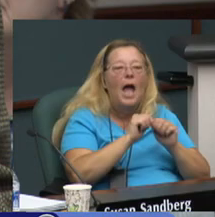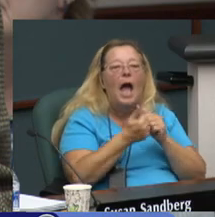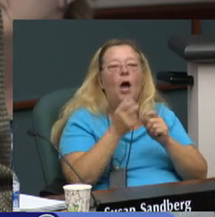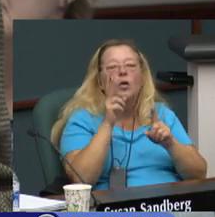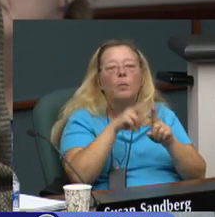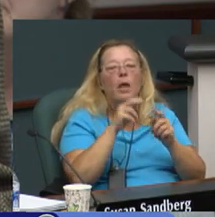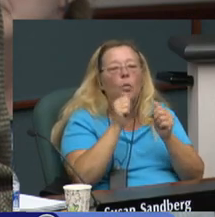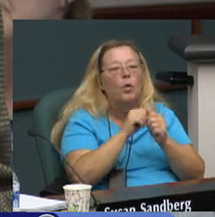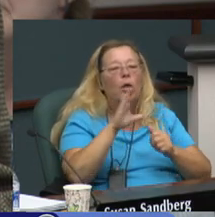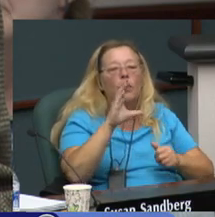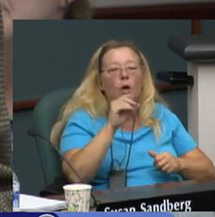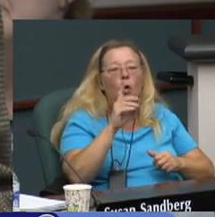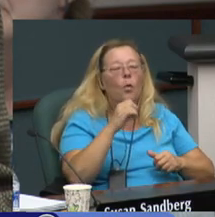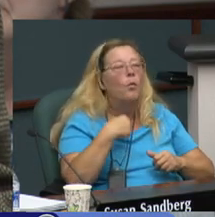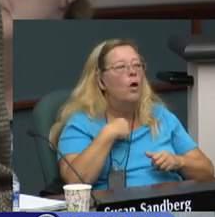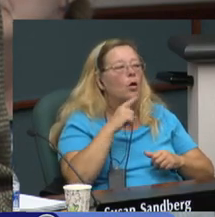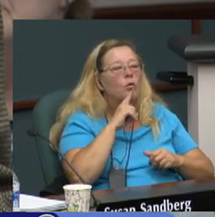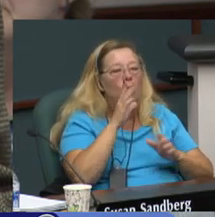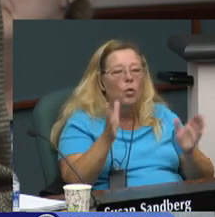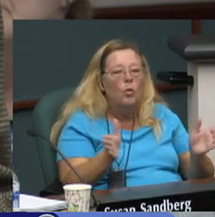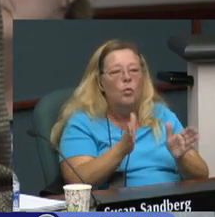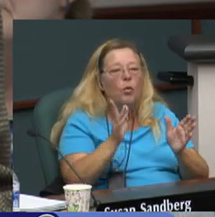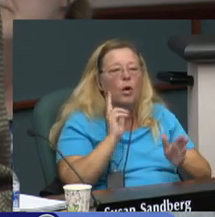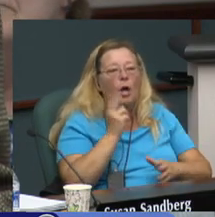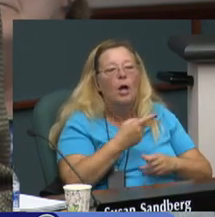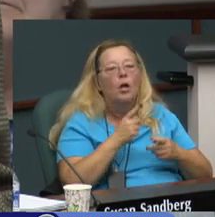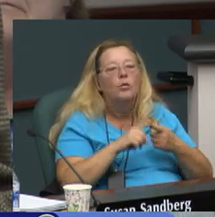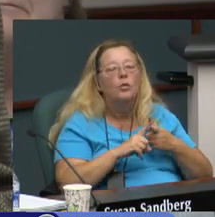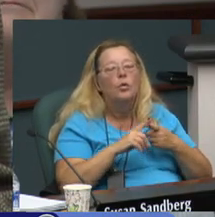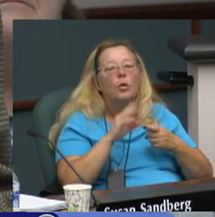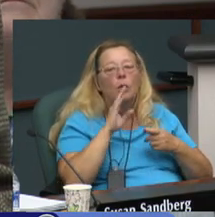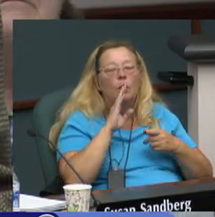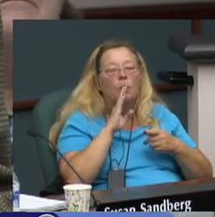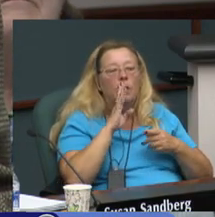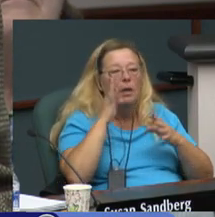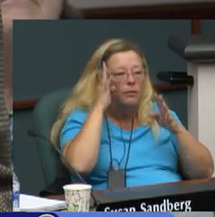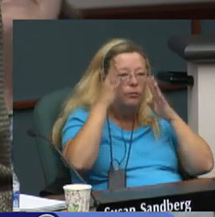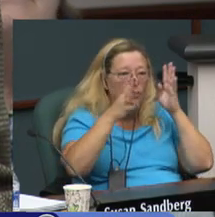but I would encourage us to be as resourceful as possible both in